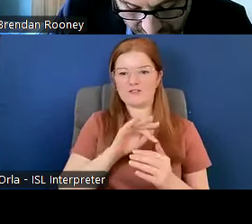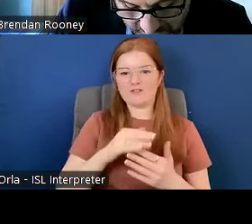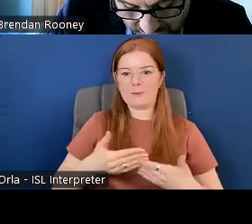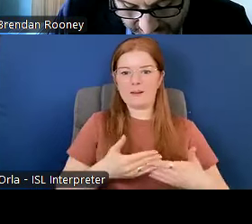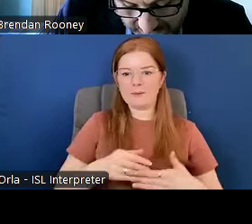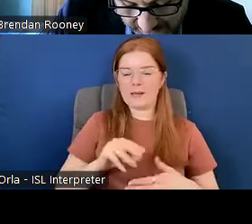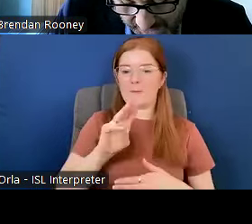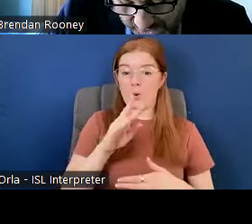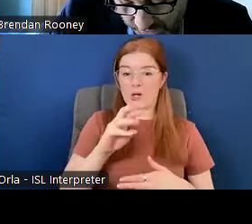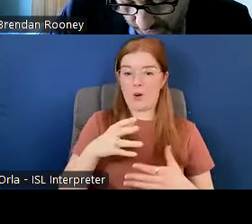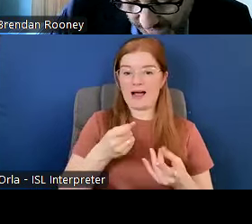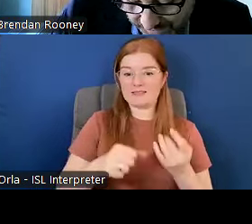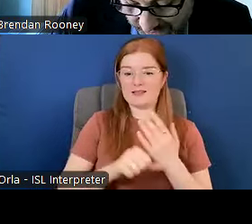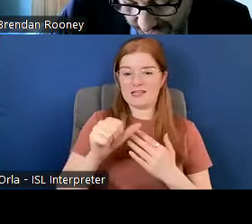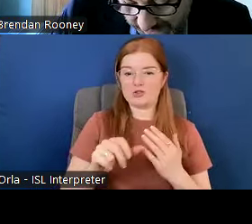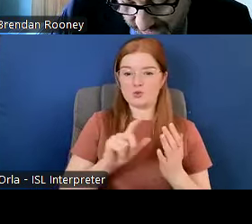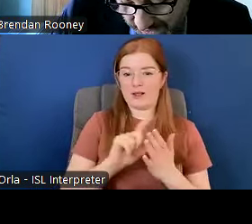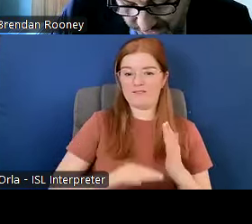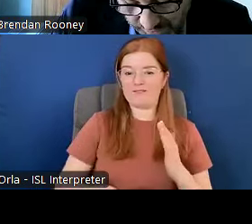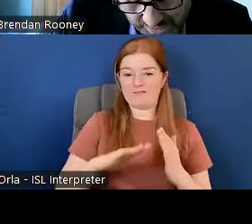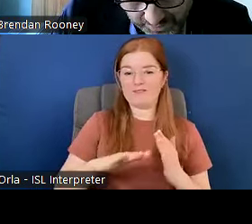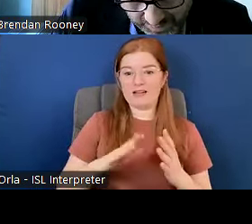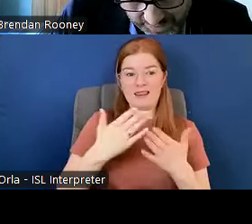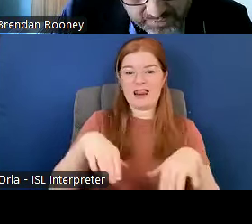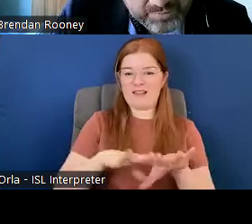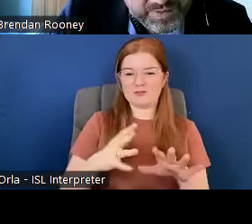she had contracted at the age of 12, and that had left her with compromised movement